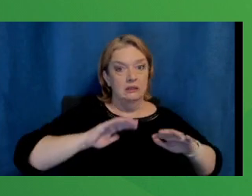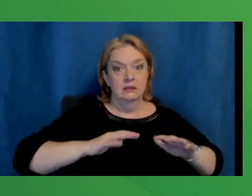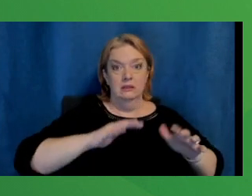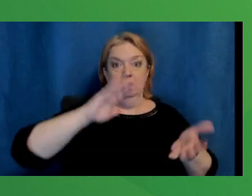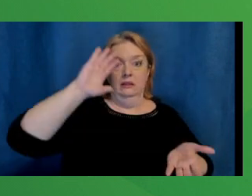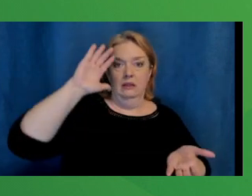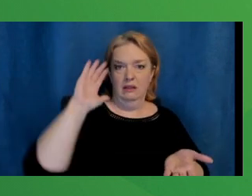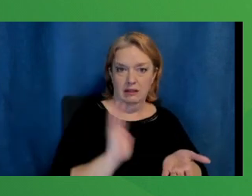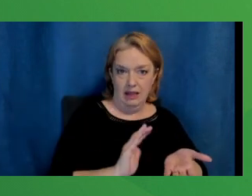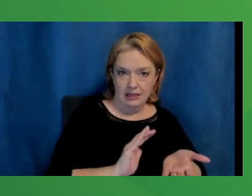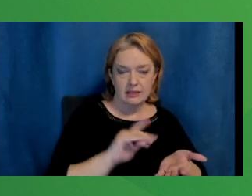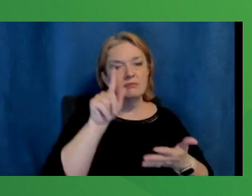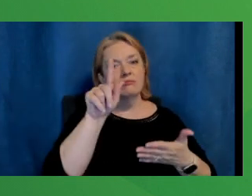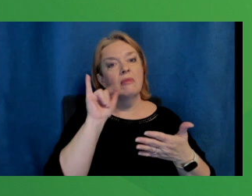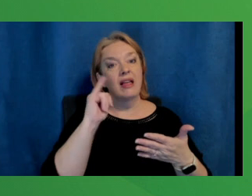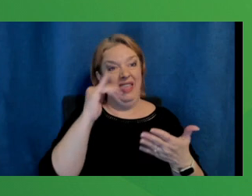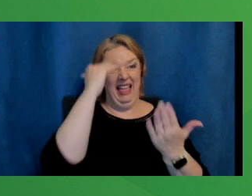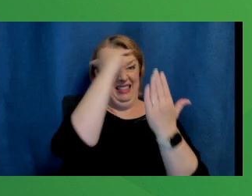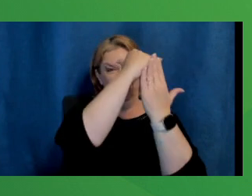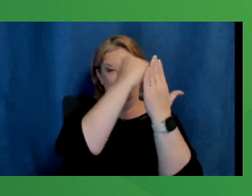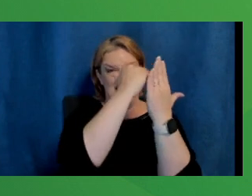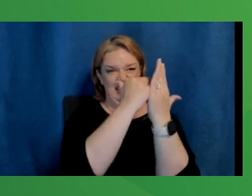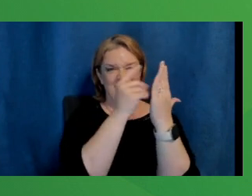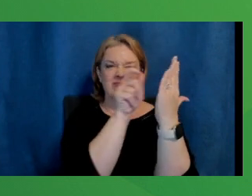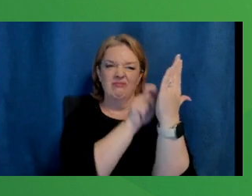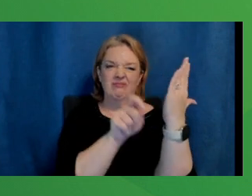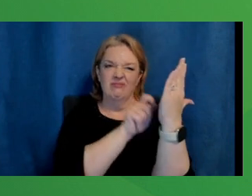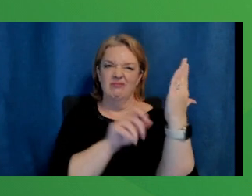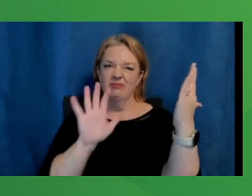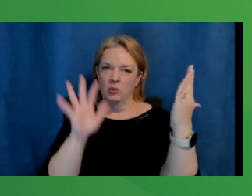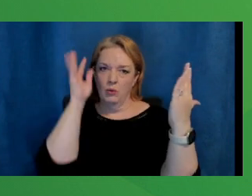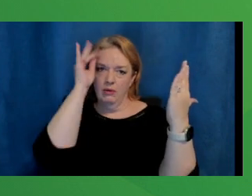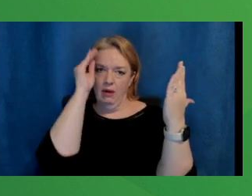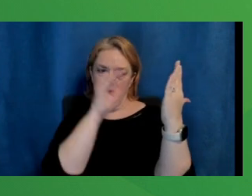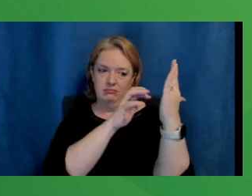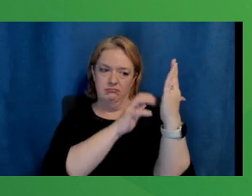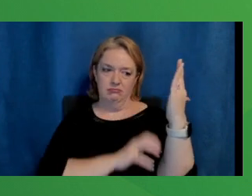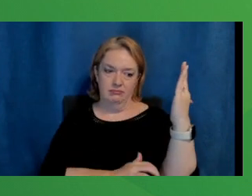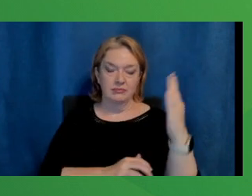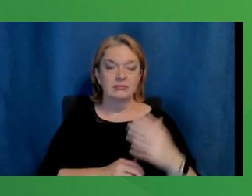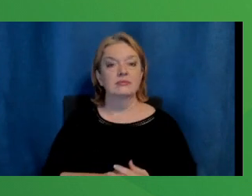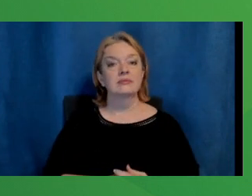your list. So after we dissected what an unhealthy environment looks like, I had the students then